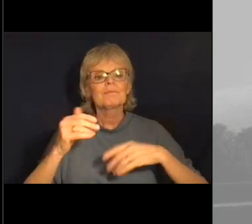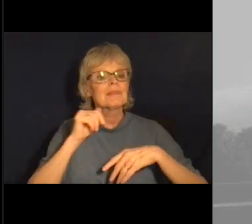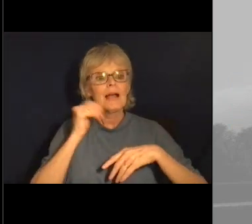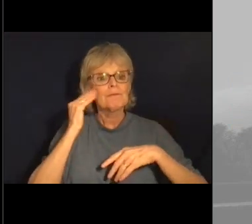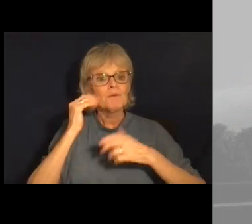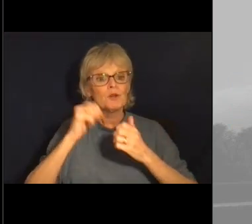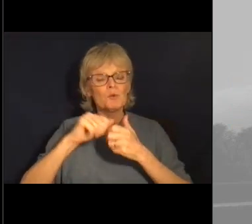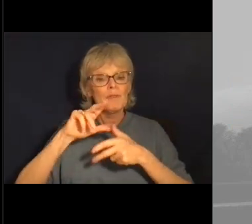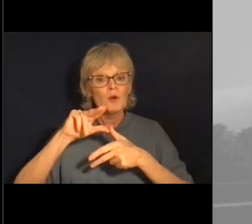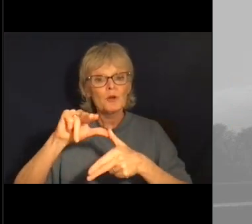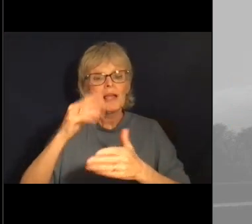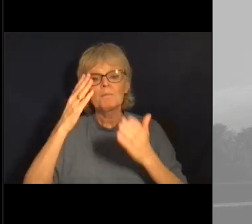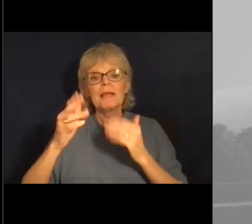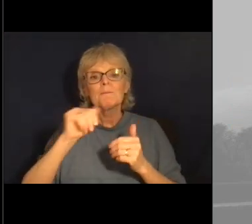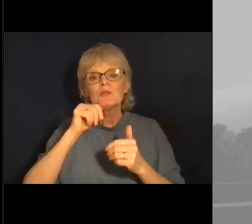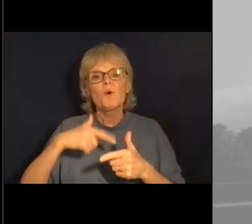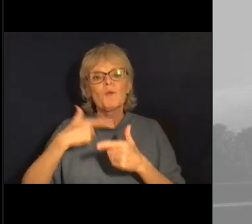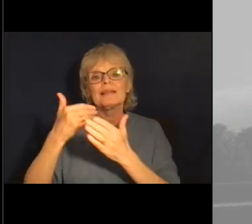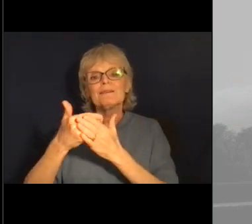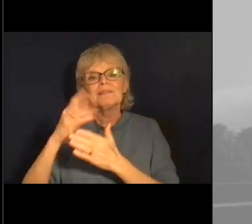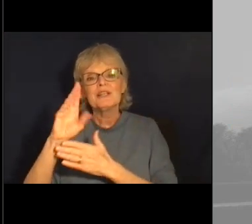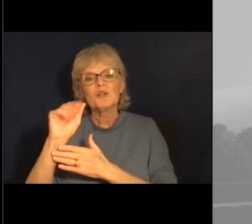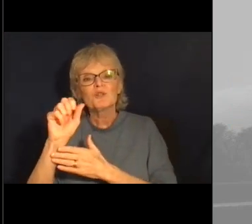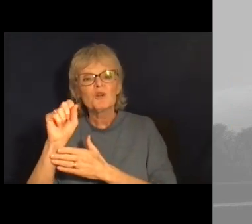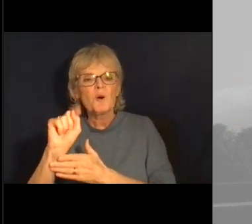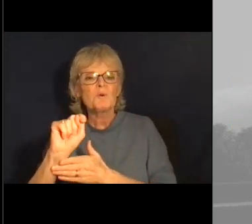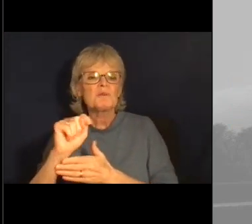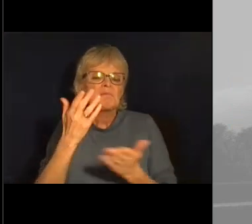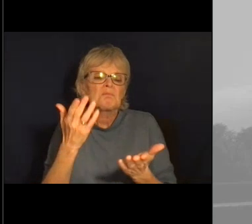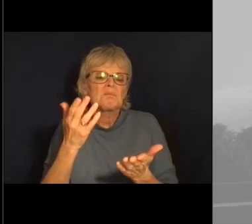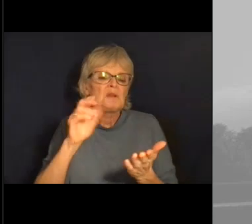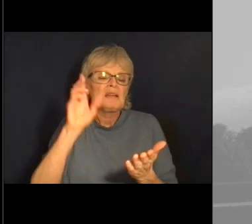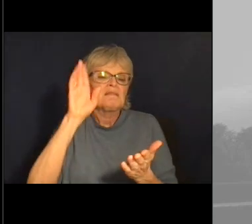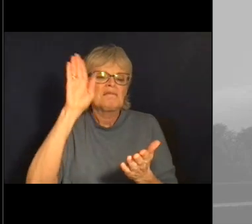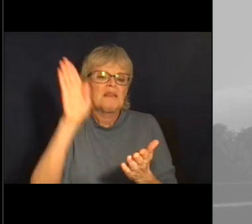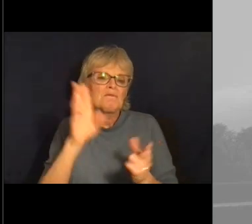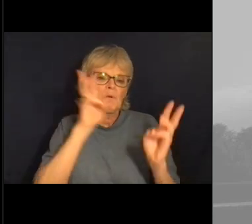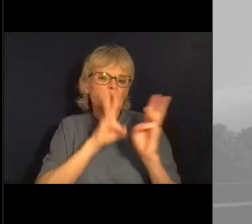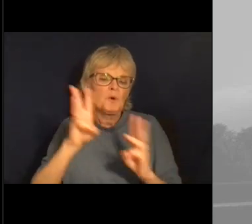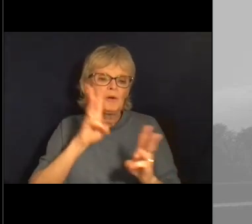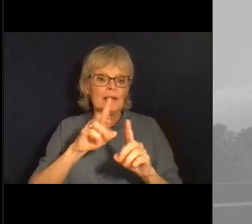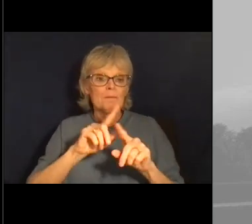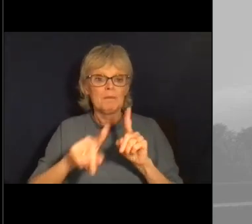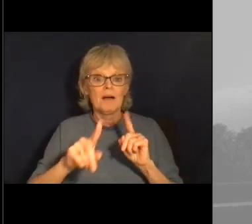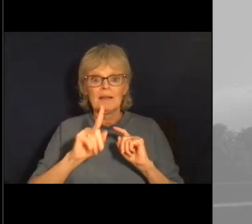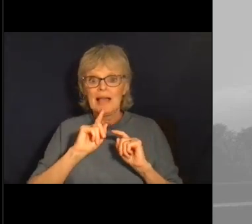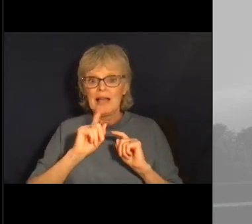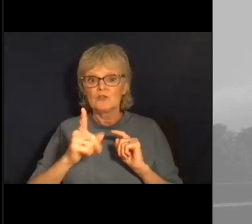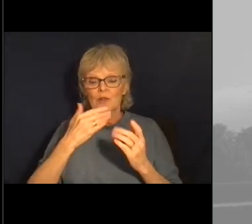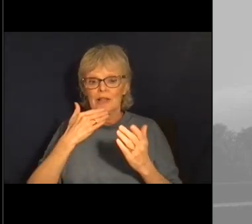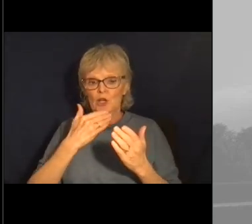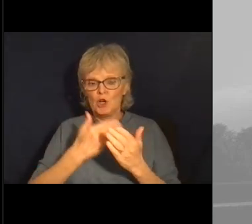maybe you don't live near the coastline or hurricanes is not something you've ever really had to worry about There's actually a really good overview talk